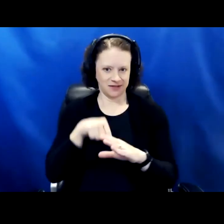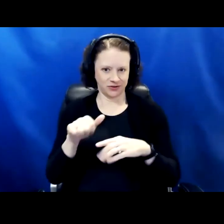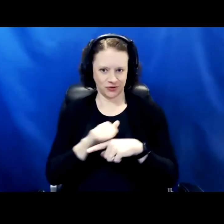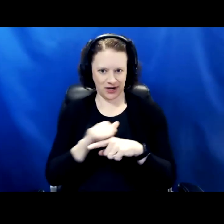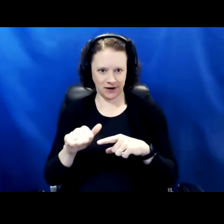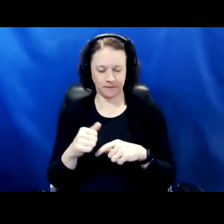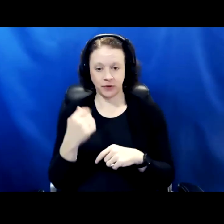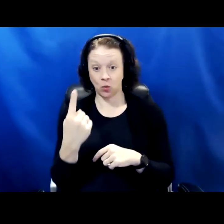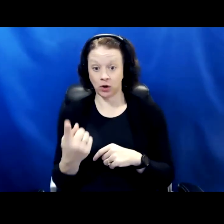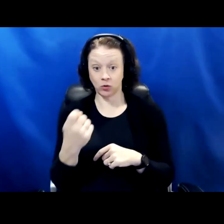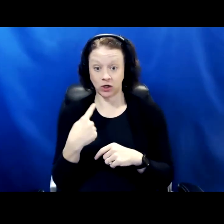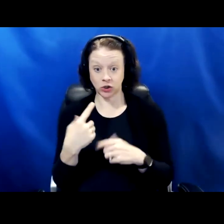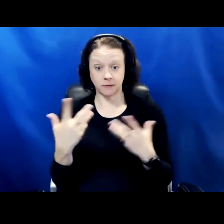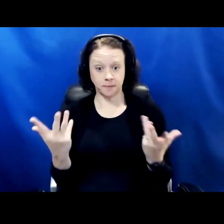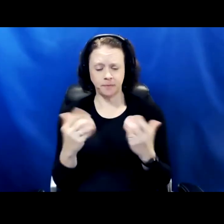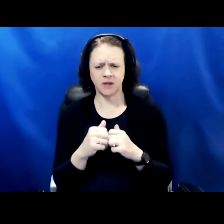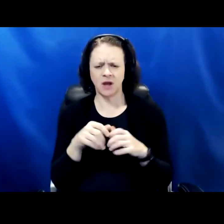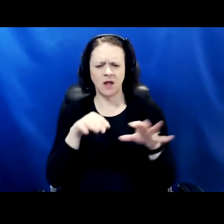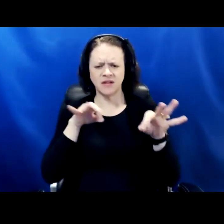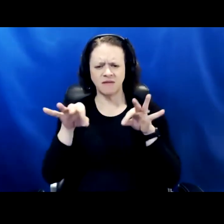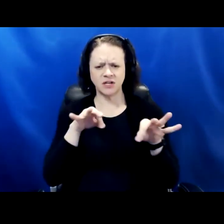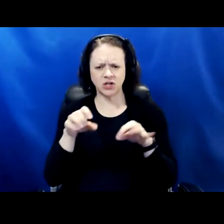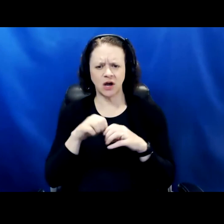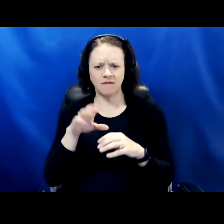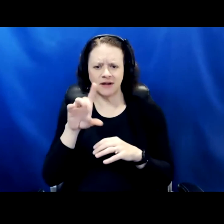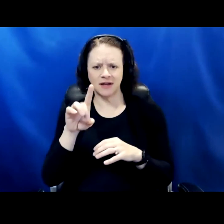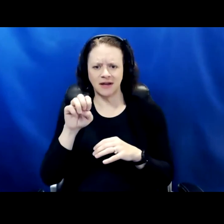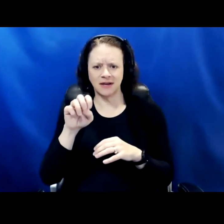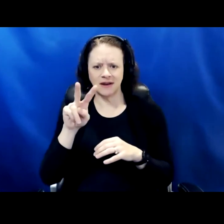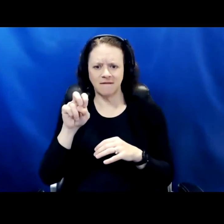One was, what is the definition of developmental disabilities?